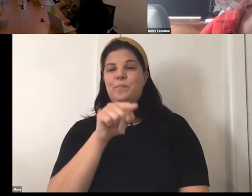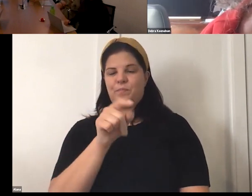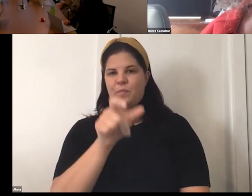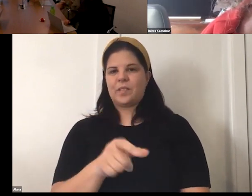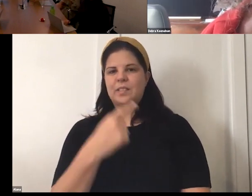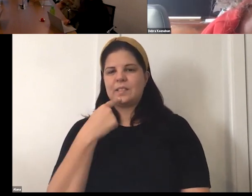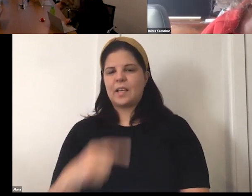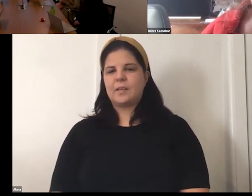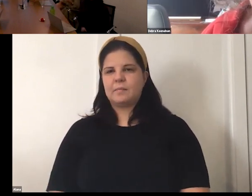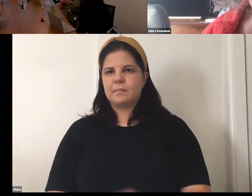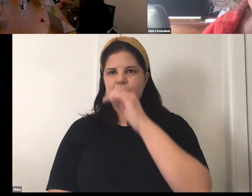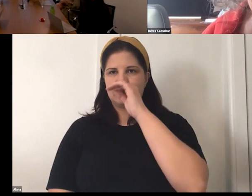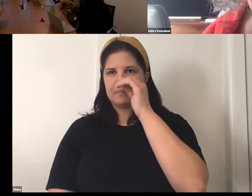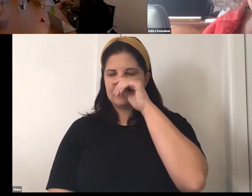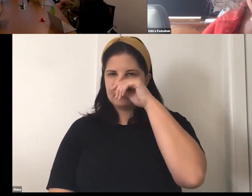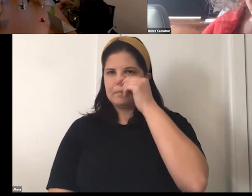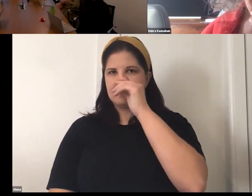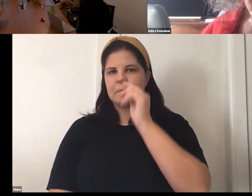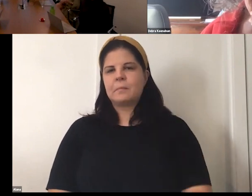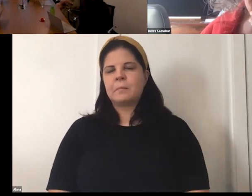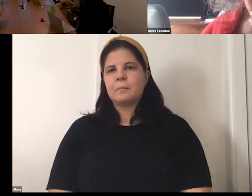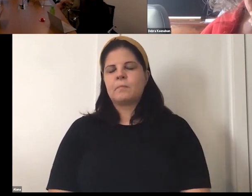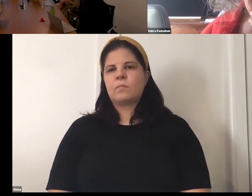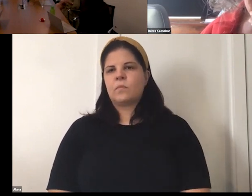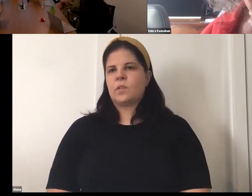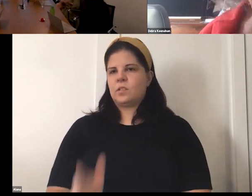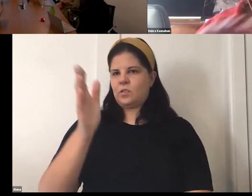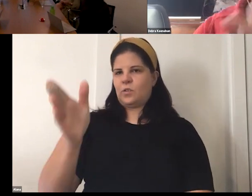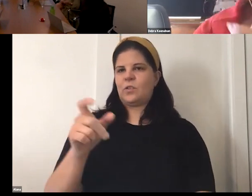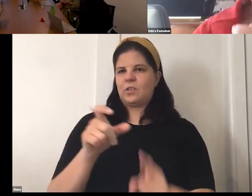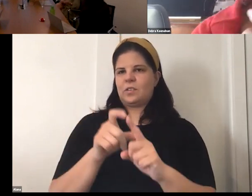This is directed to you Debra from Michelle.